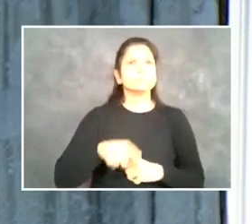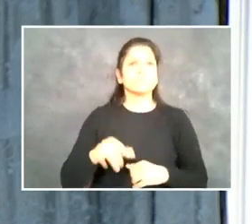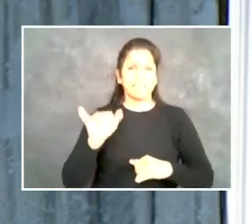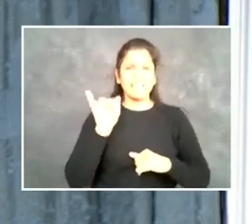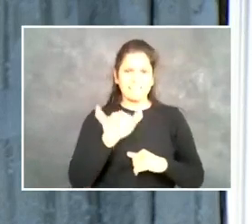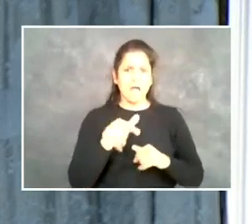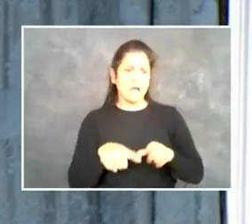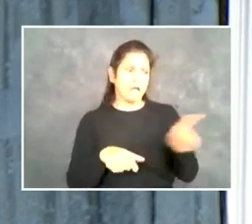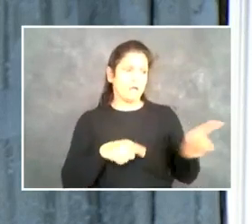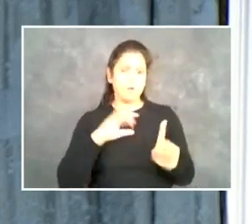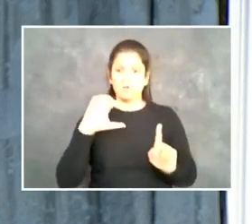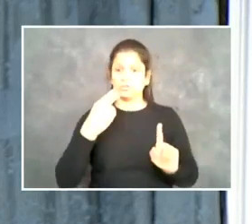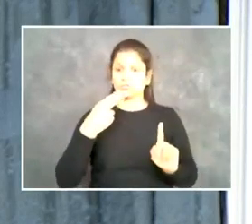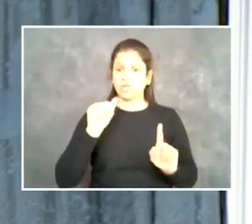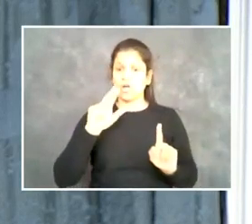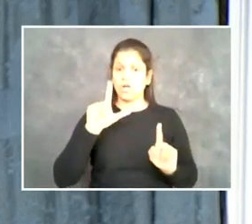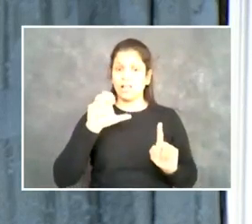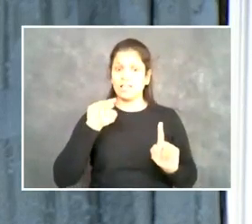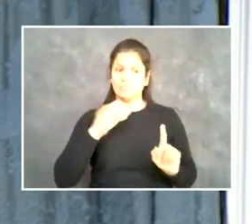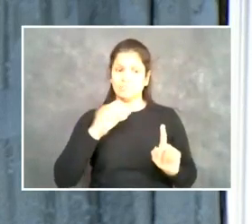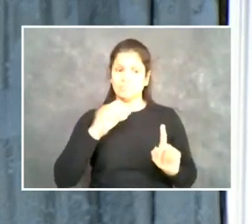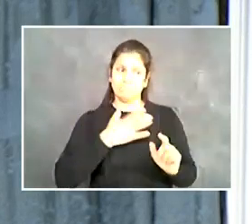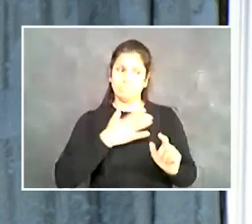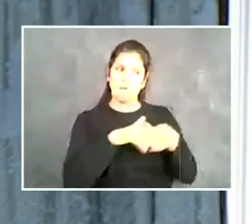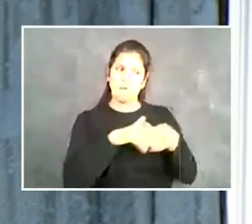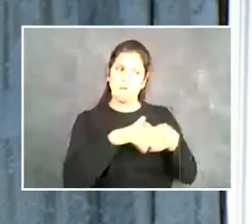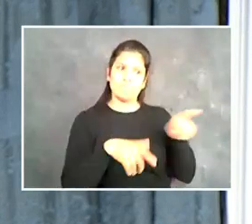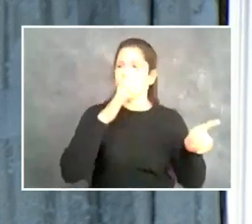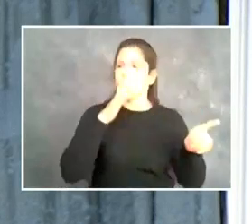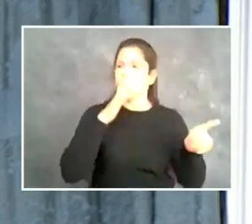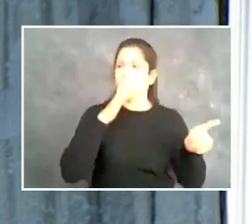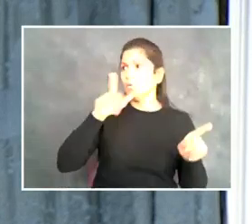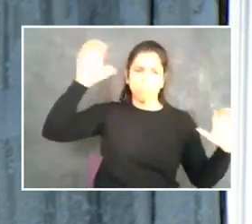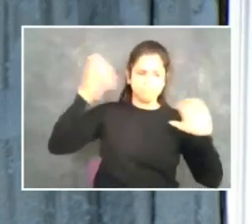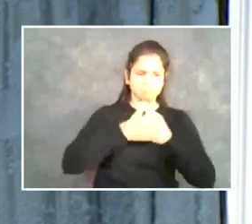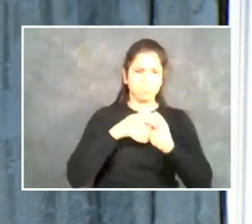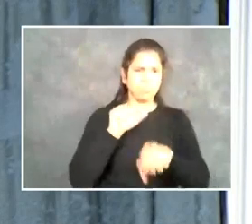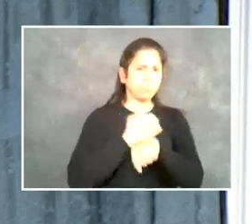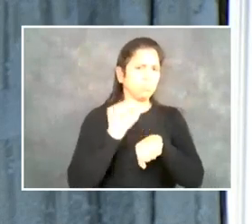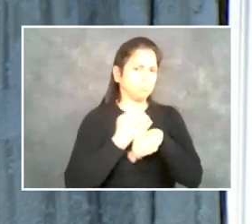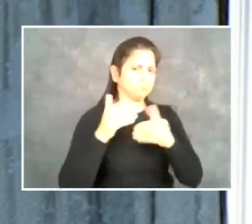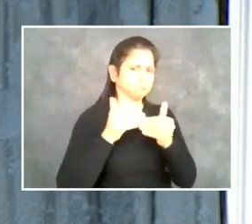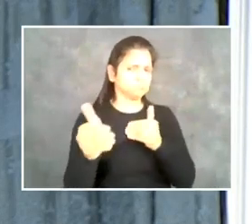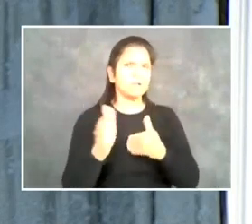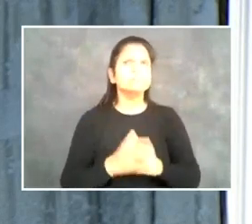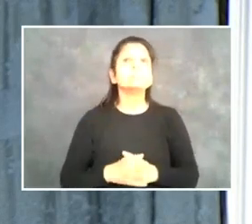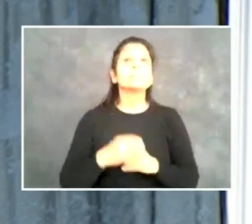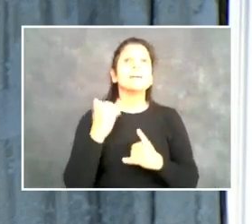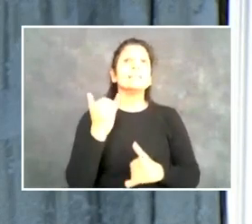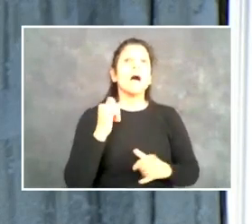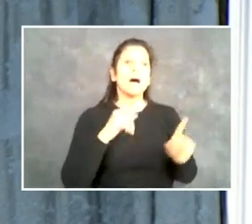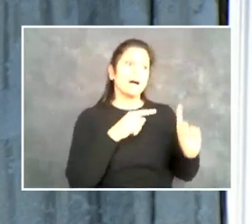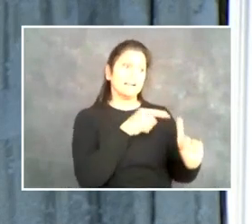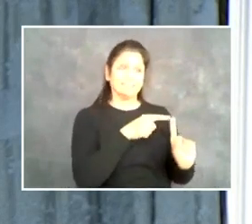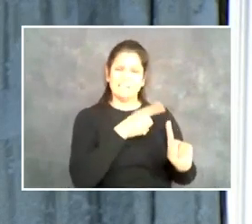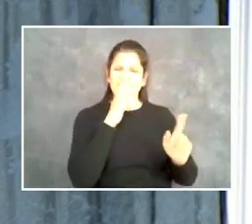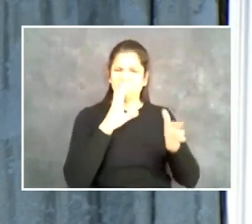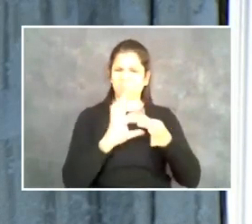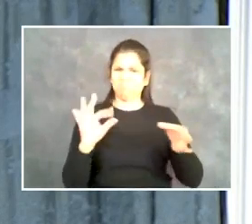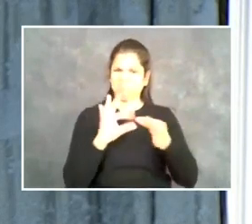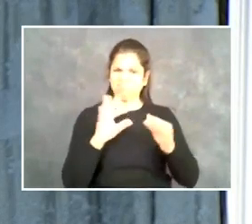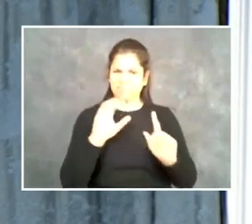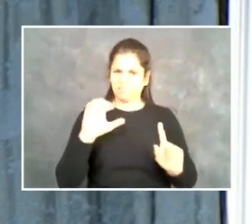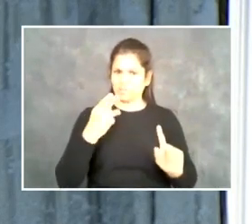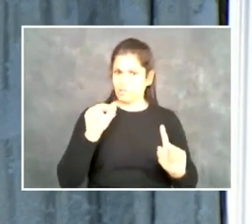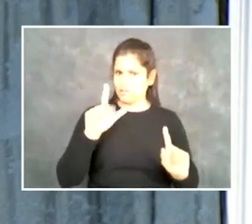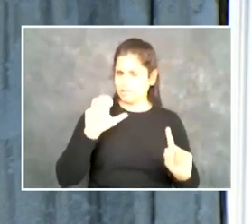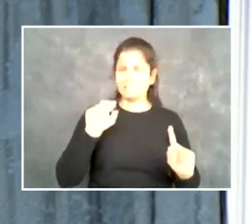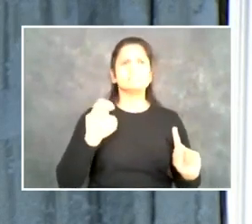WILL WORK ON THIS TOGETHER.